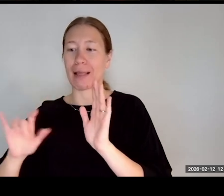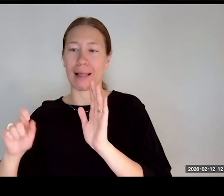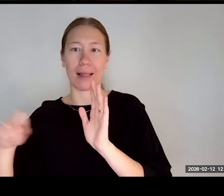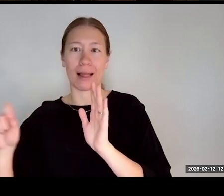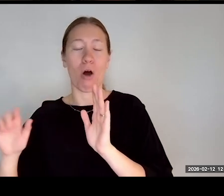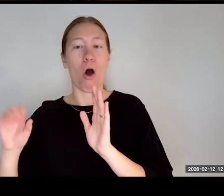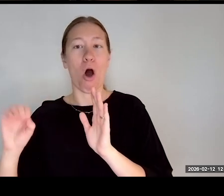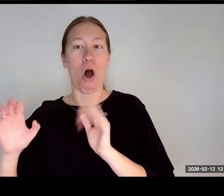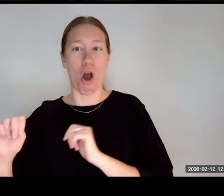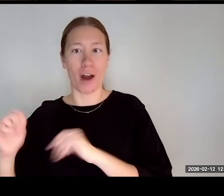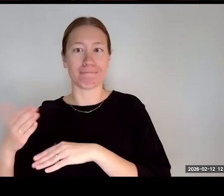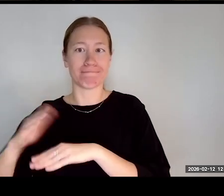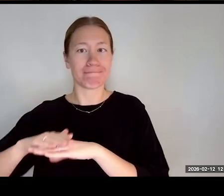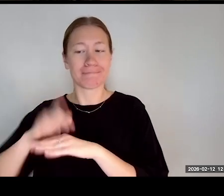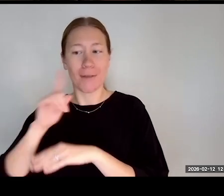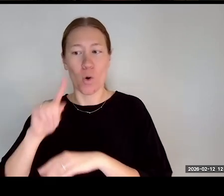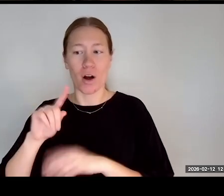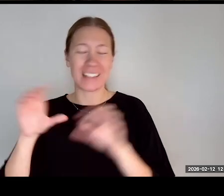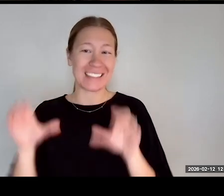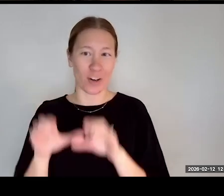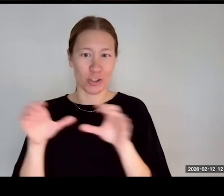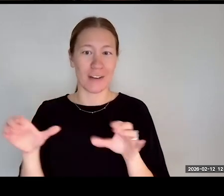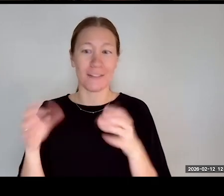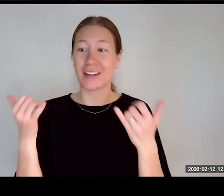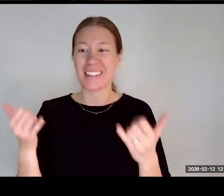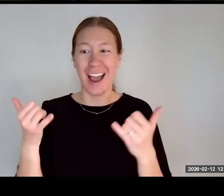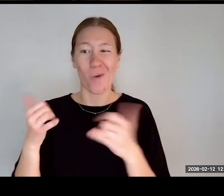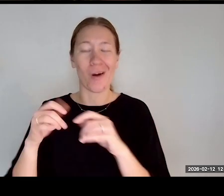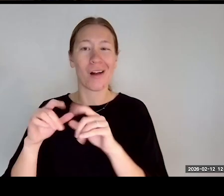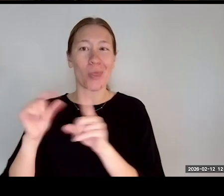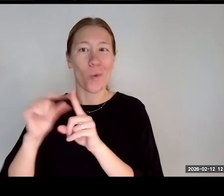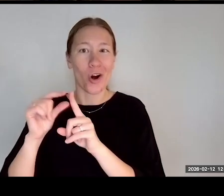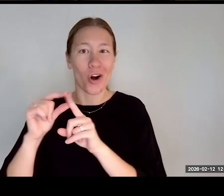Then the alt text box will gray out and they know that this has successfully been marked as decorative.